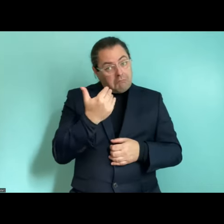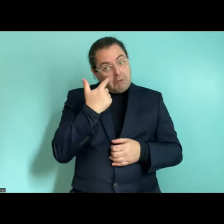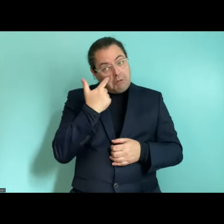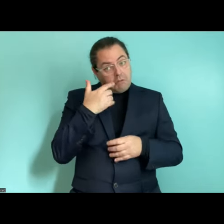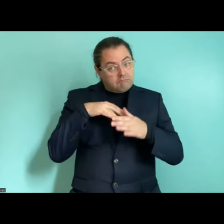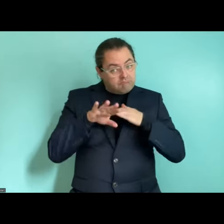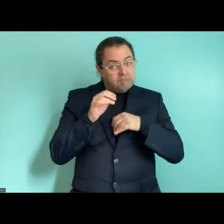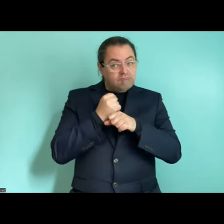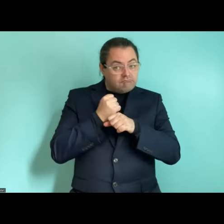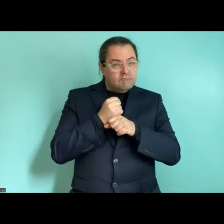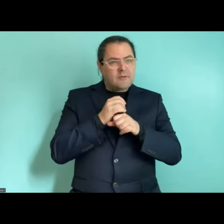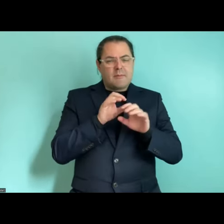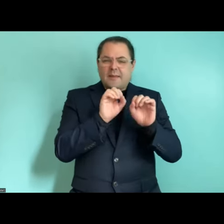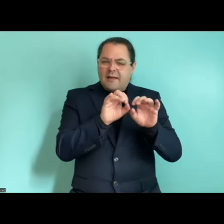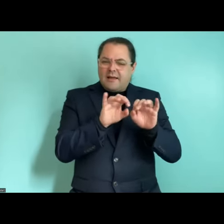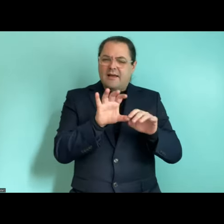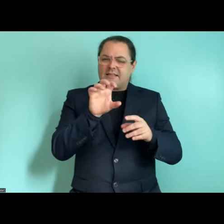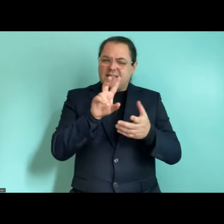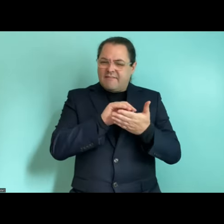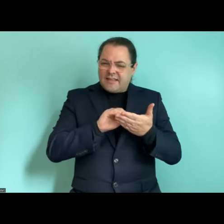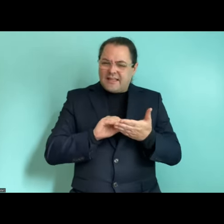know, preparing them and also looking them to potential employers.